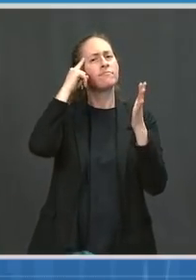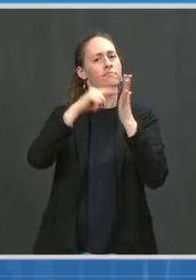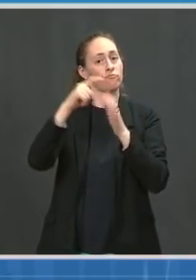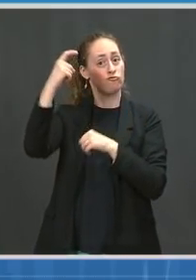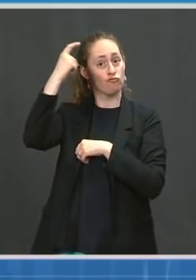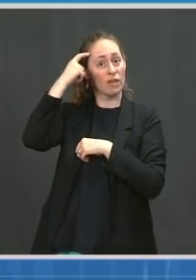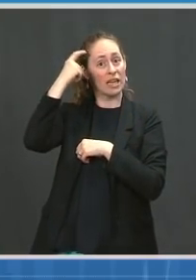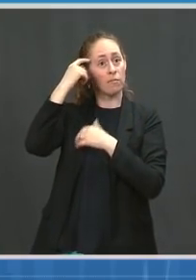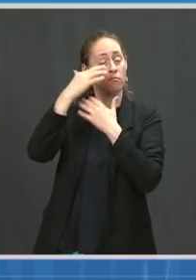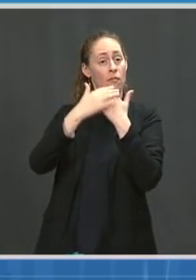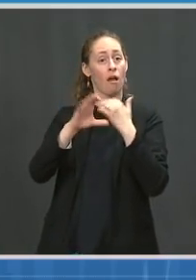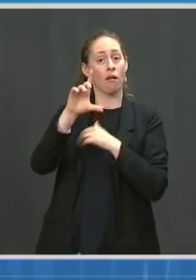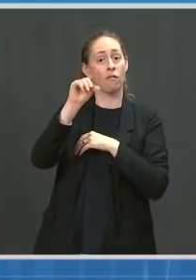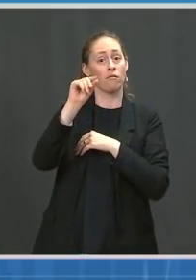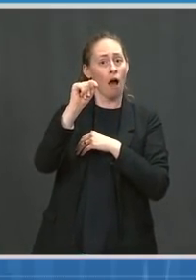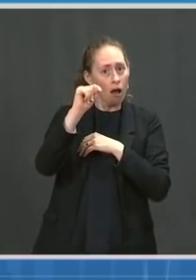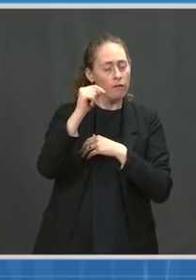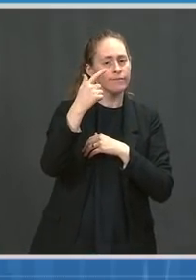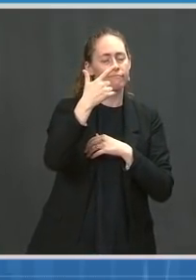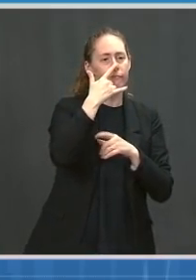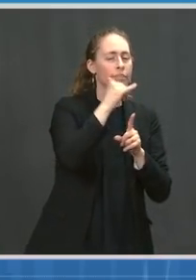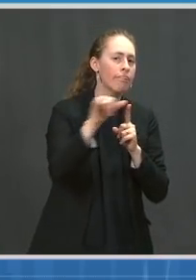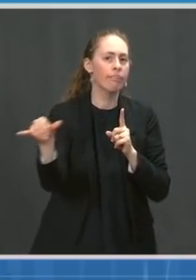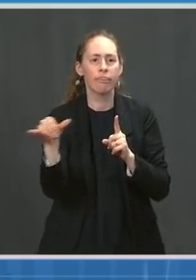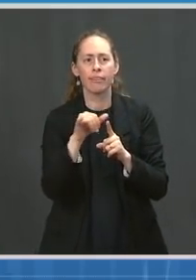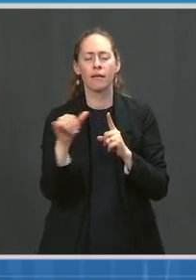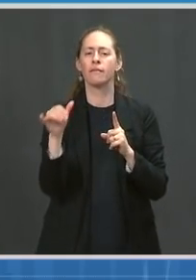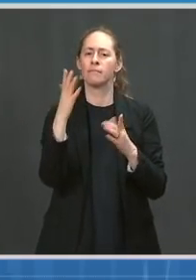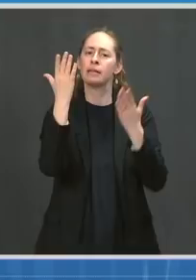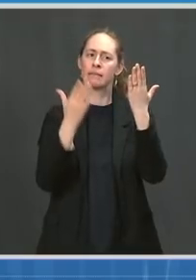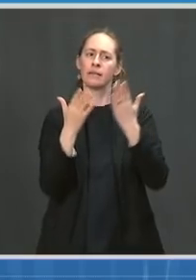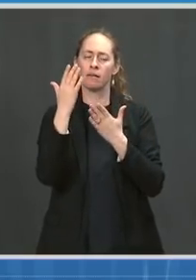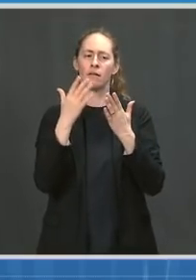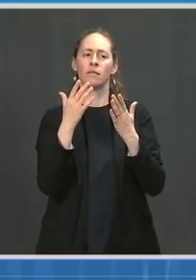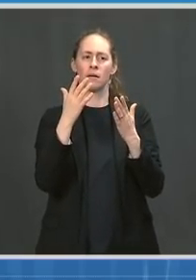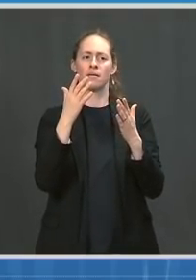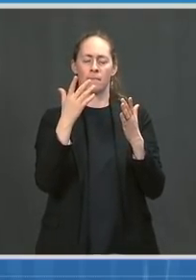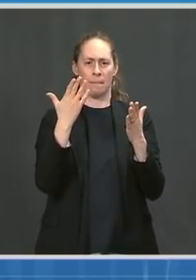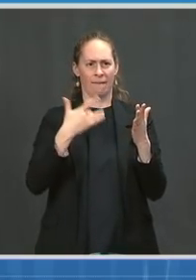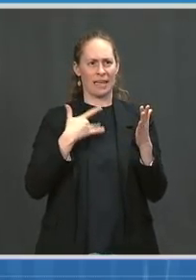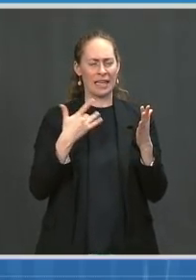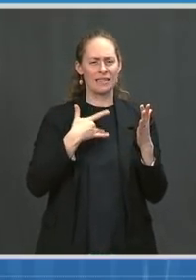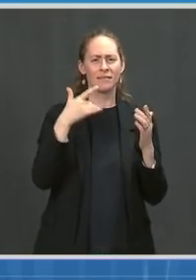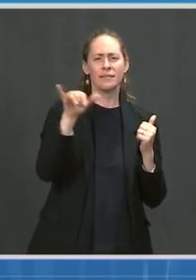might include a severe headache, abdominal pain, leg pain, or shortness of breath,